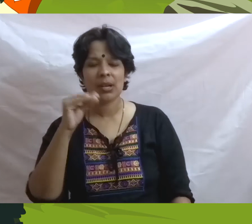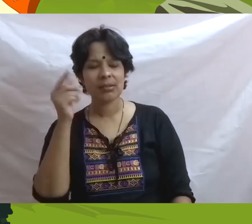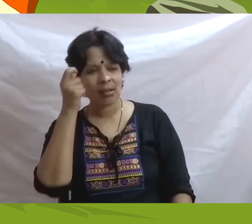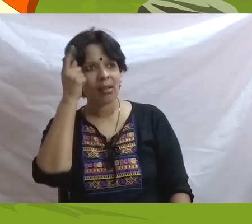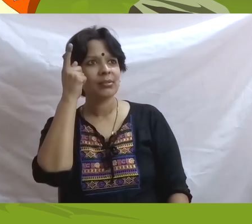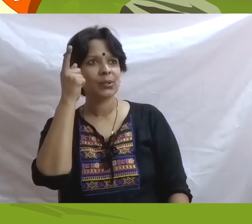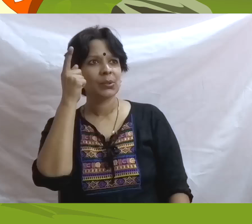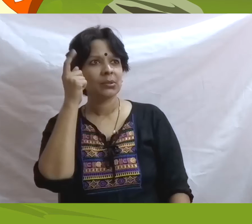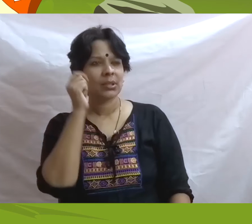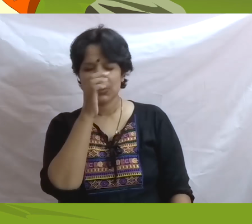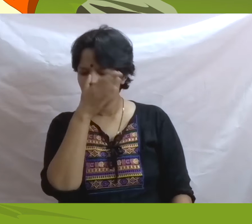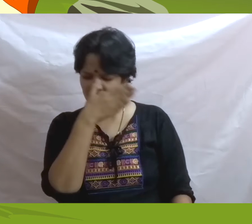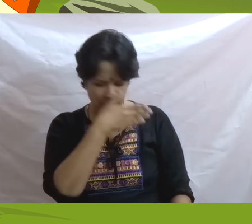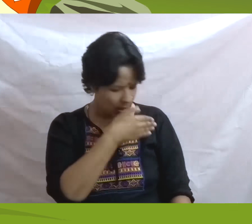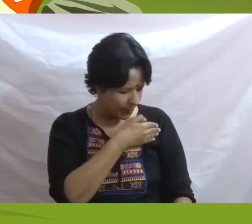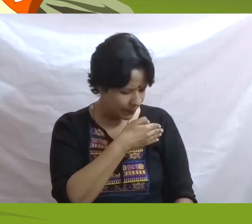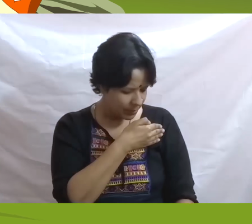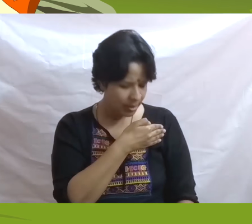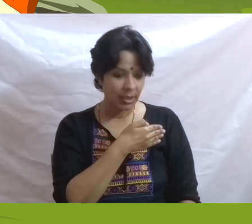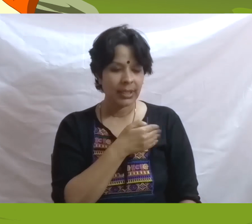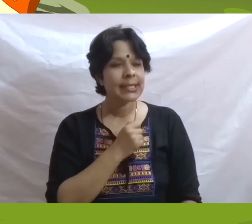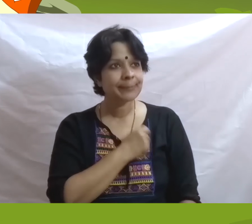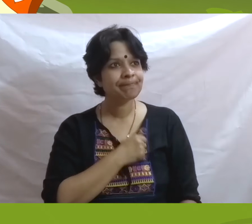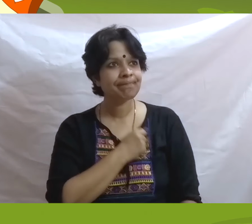The fox was ashamed for what he did, and he went back to his home.